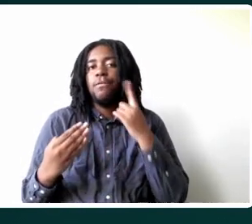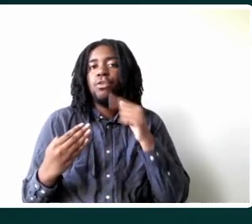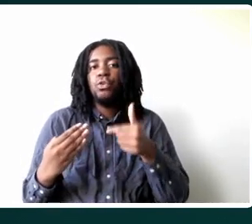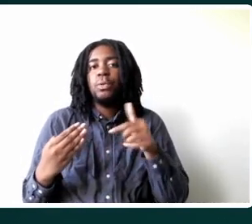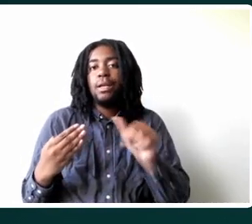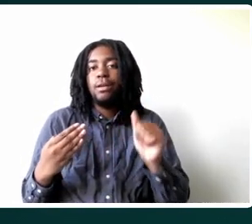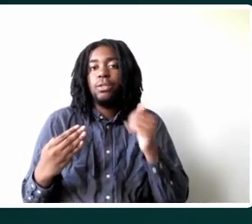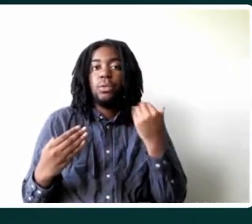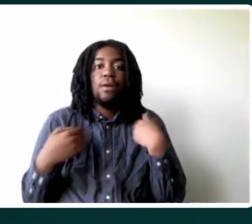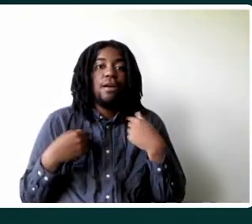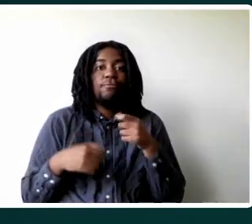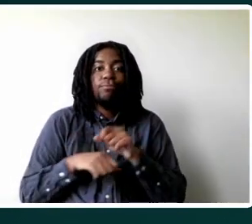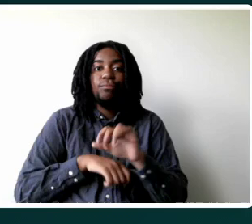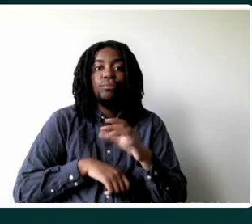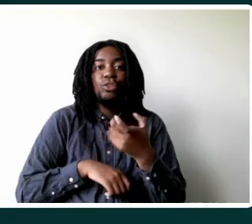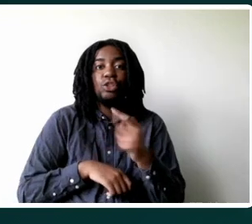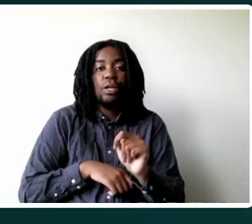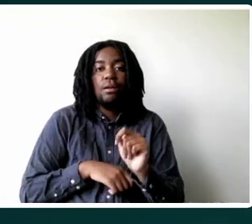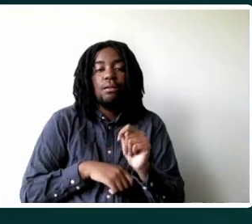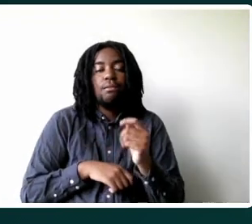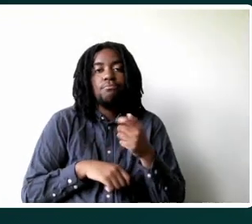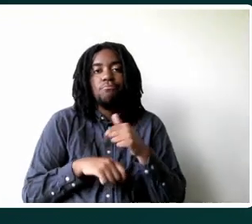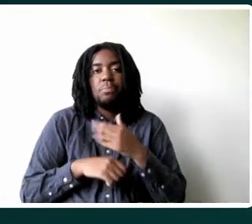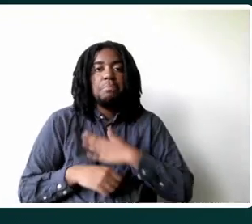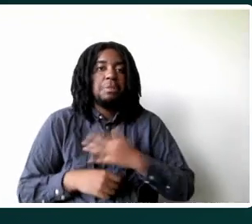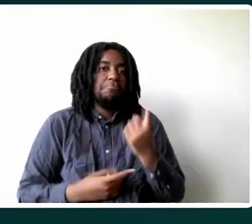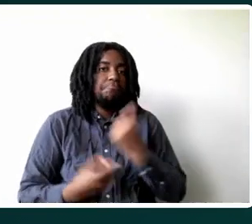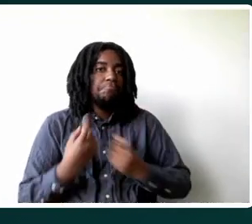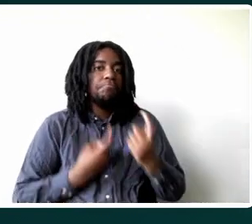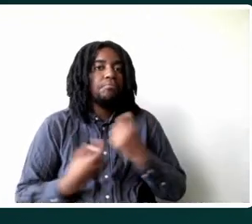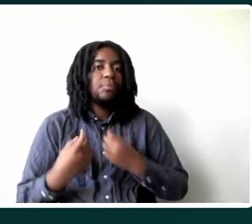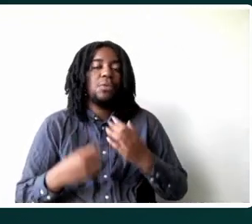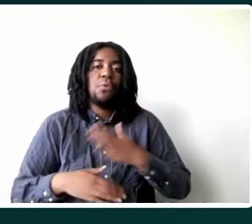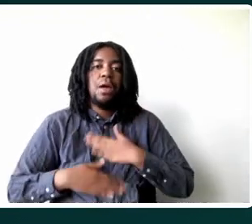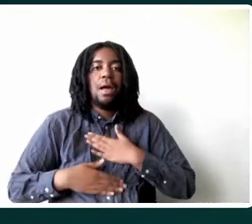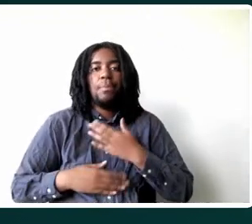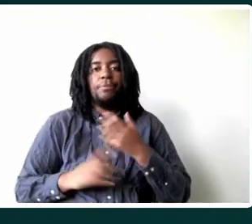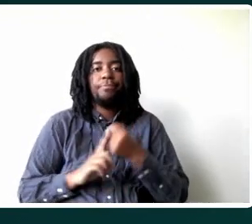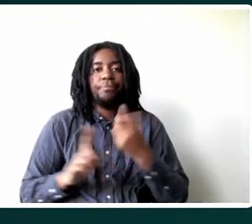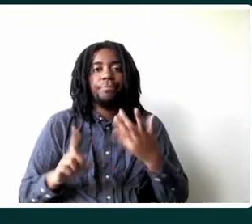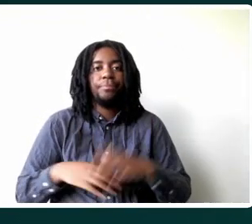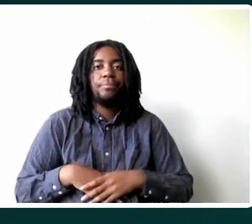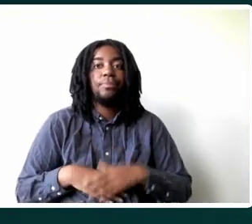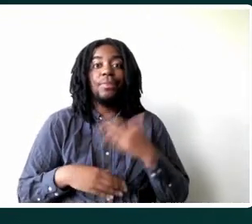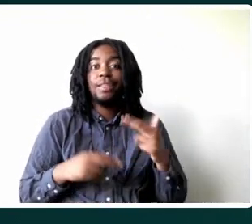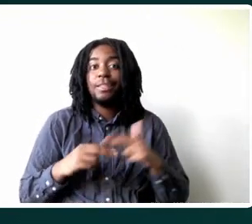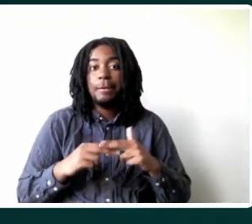how we put this together. And we're happy to talk more about that. We can move to the next slide.